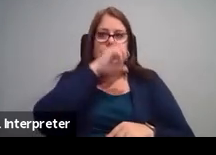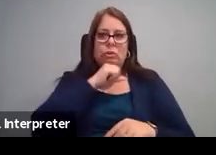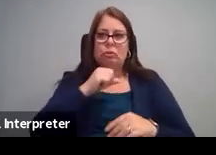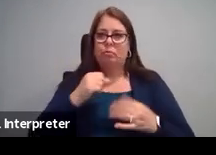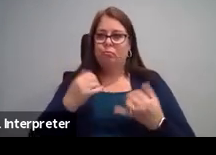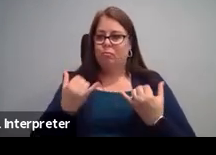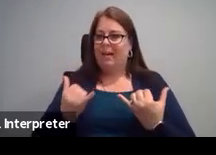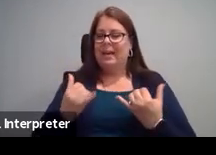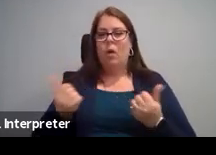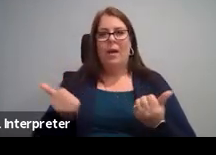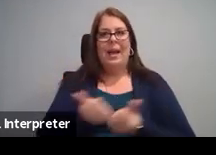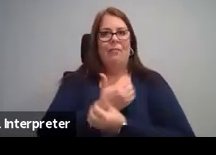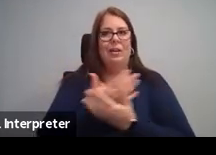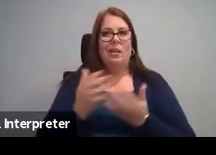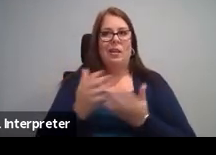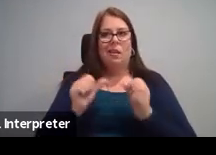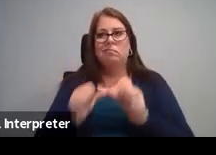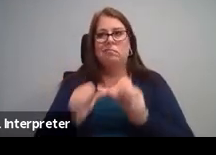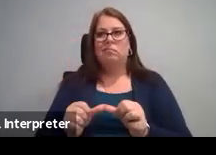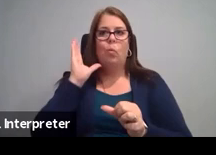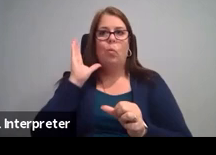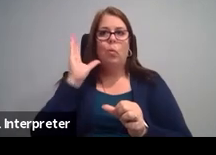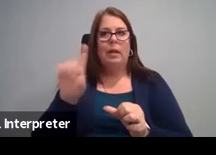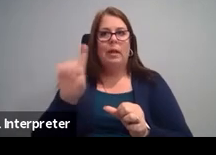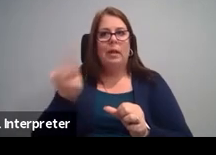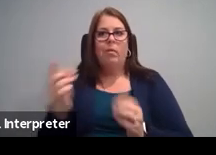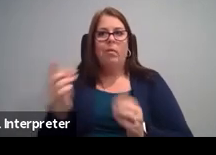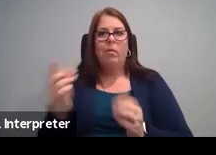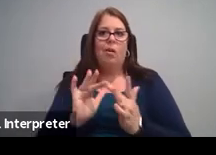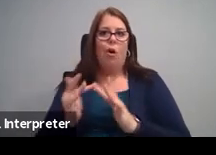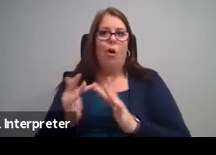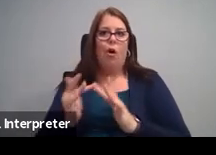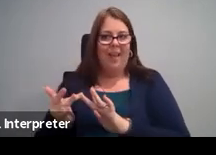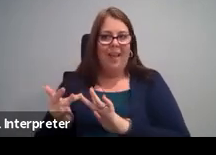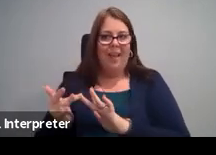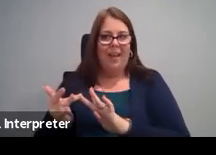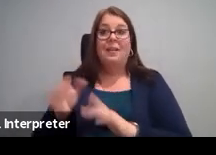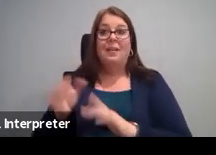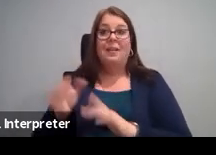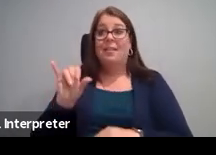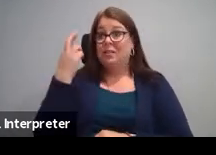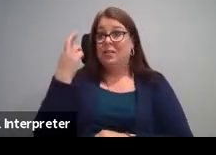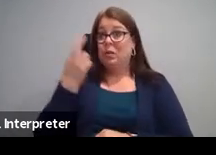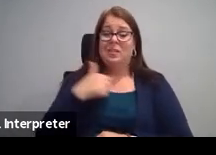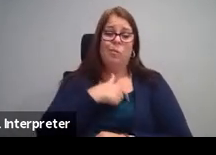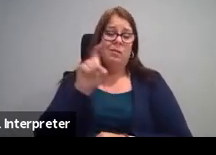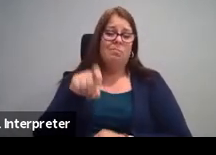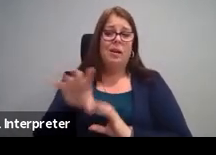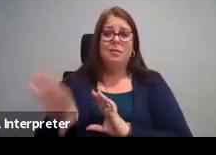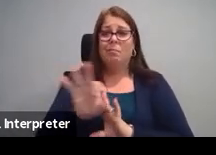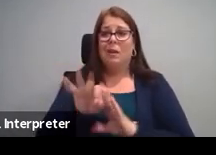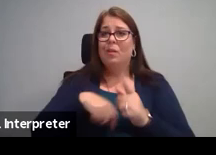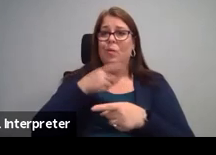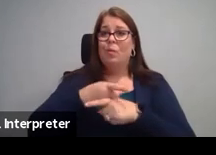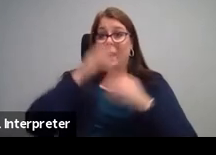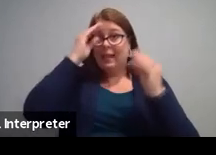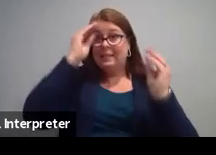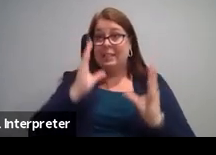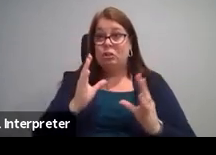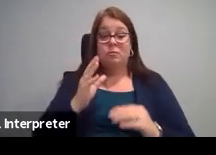Laurie Arnold: But we had, you know, it goes back to one of the points earlier like selecting the right teachers. We had teachers who've used canvas in the past, but they were using Canvas.